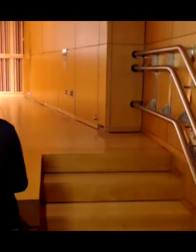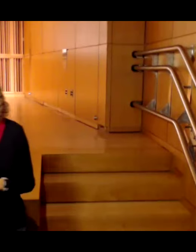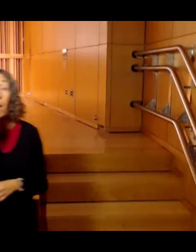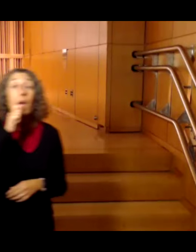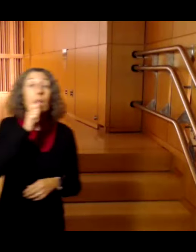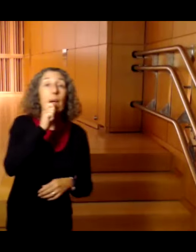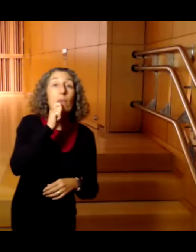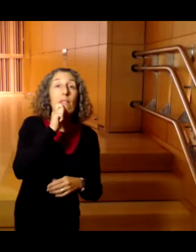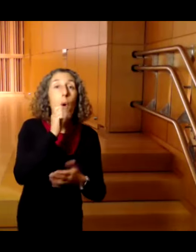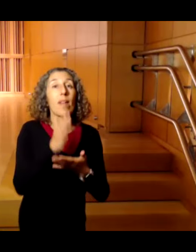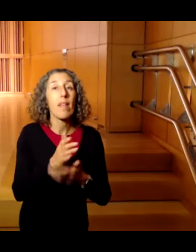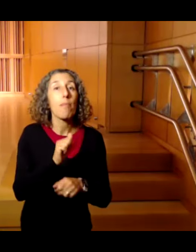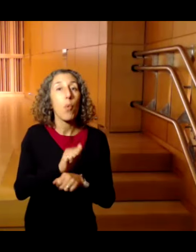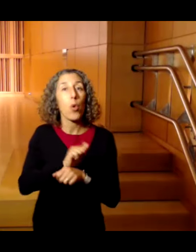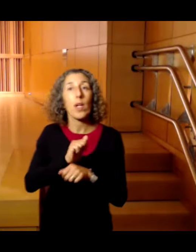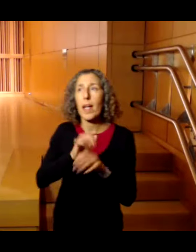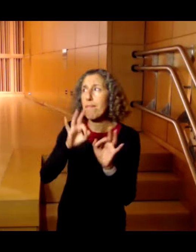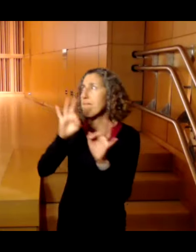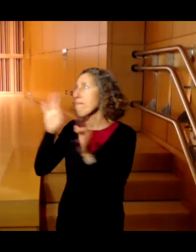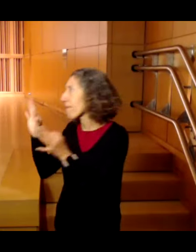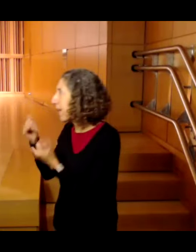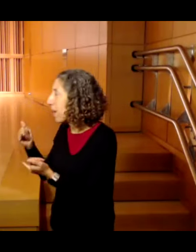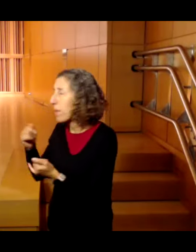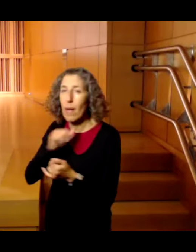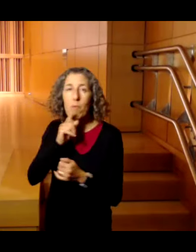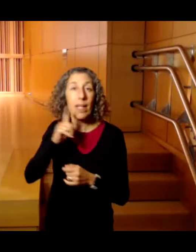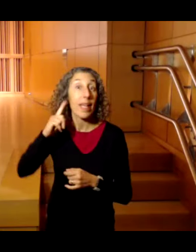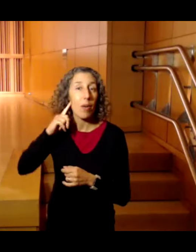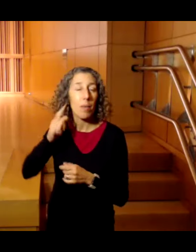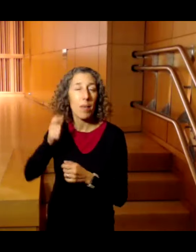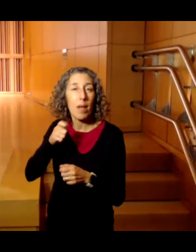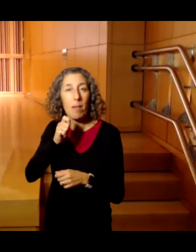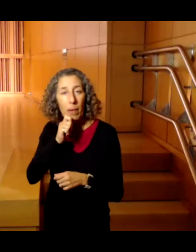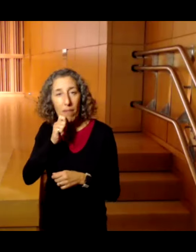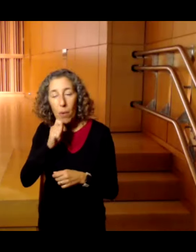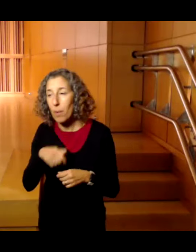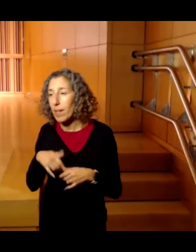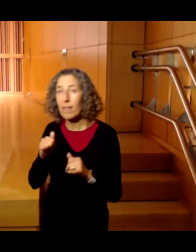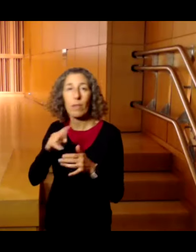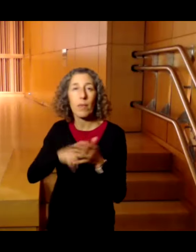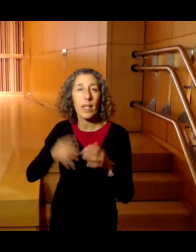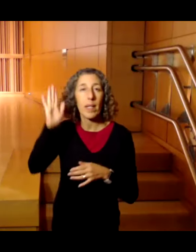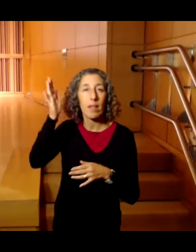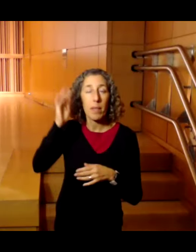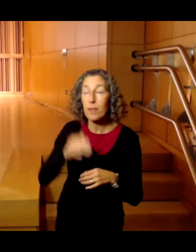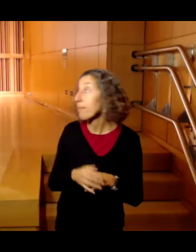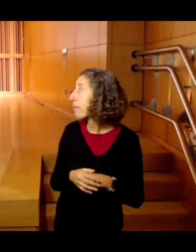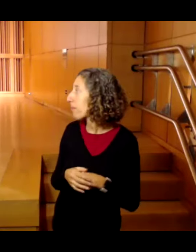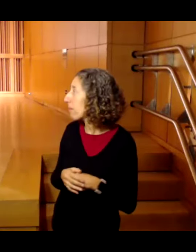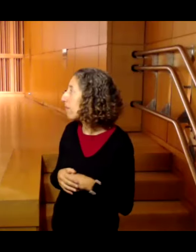professorship in gender and sexuality studies at Harvard University. Among many others, but I will conclude by congratulating him again.